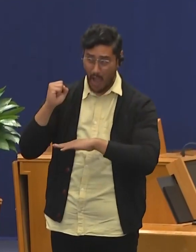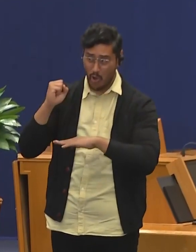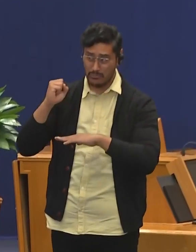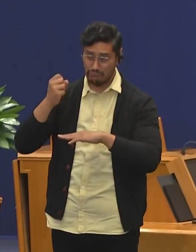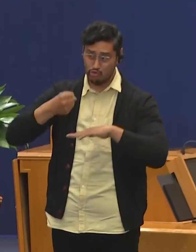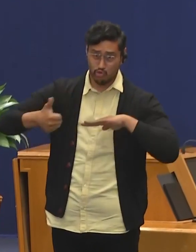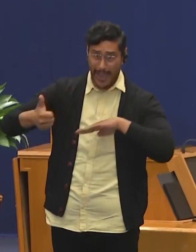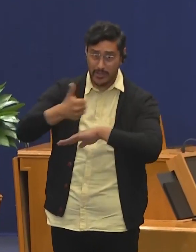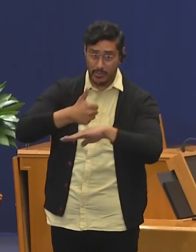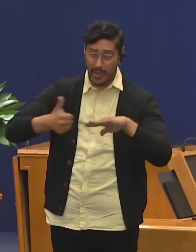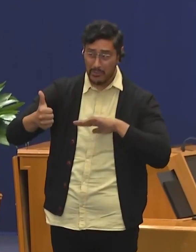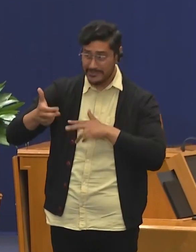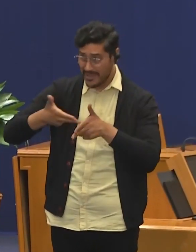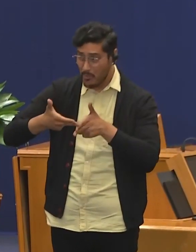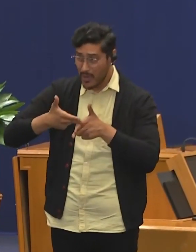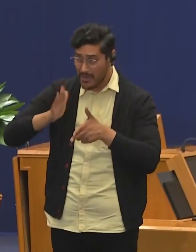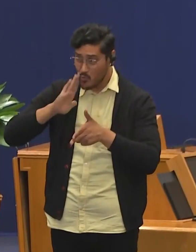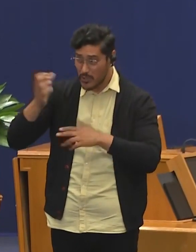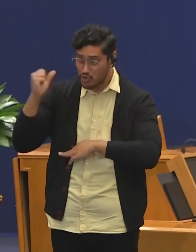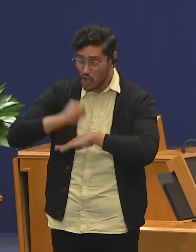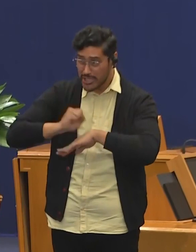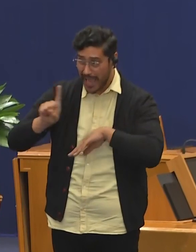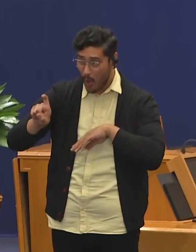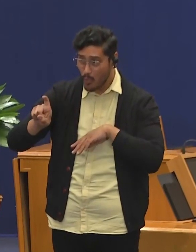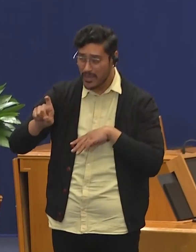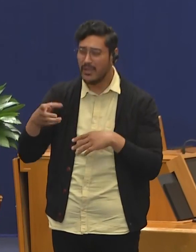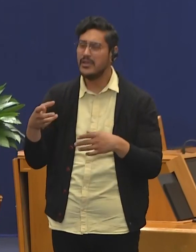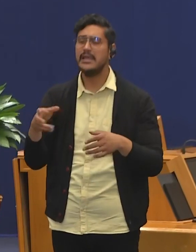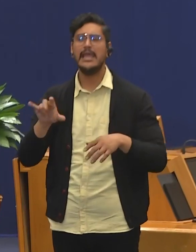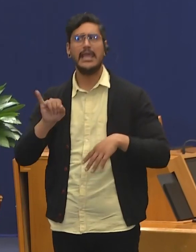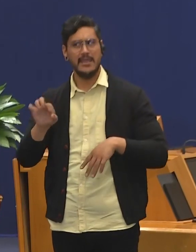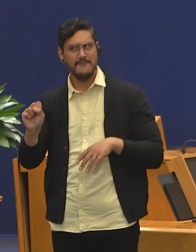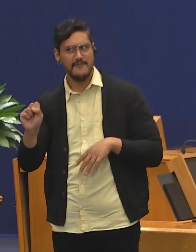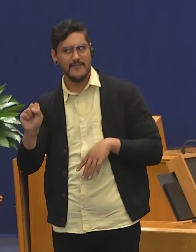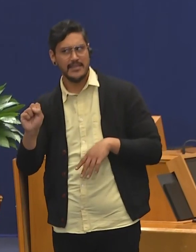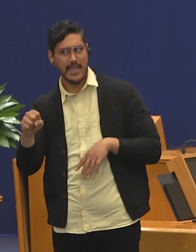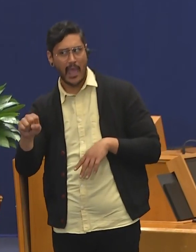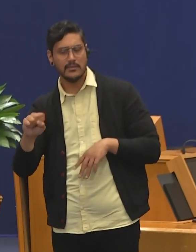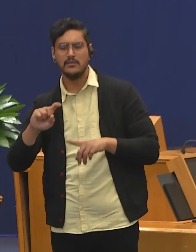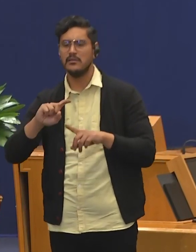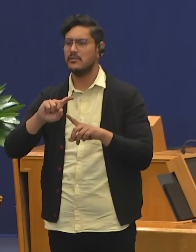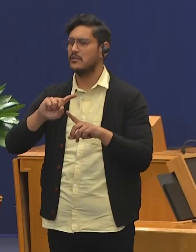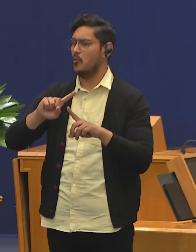IS THAT BEING CONSIDERED TO SHUT DOWN MASS TRANSIT AT LEAST TEMPORARILY?